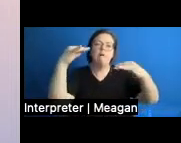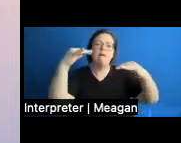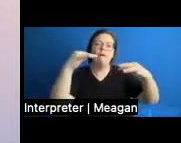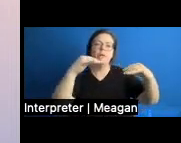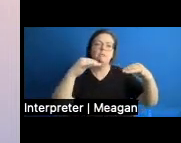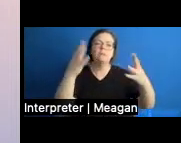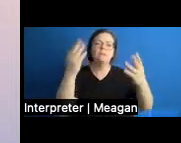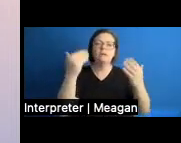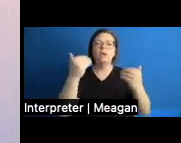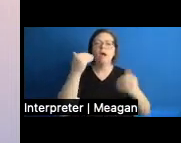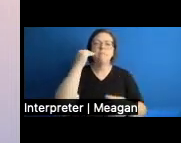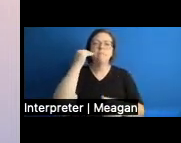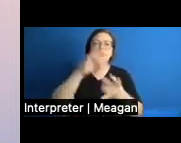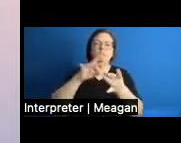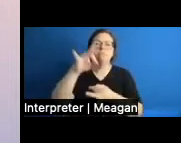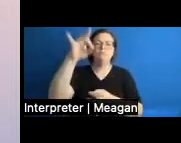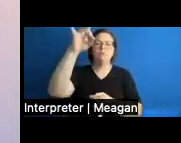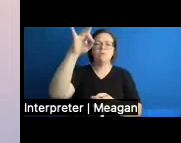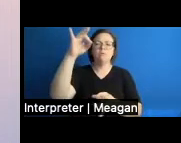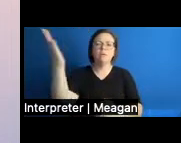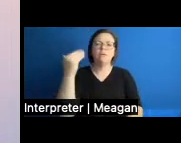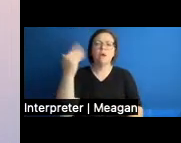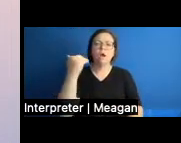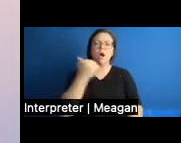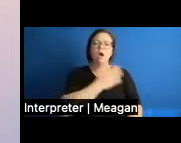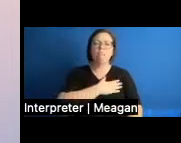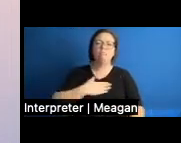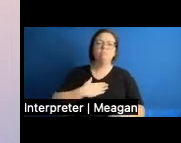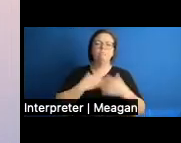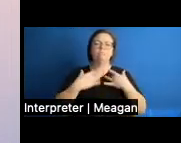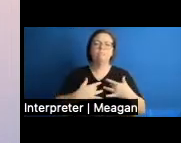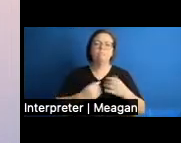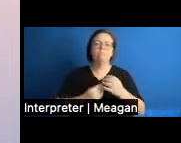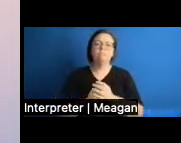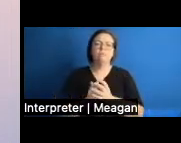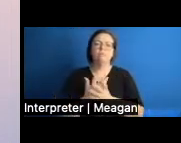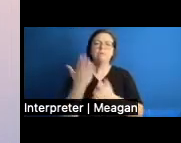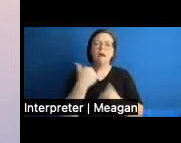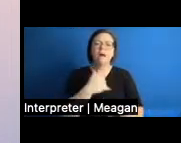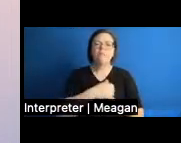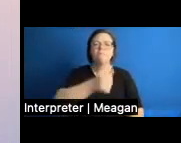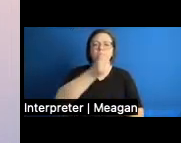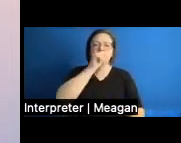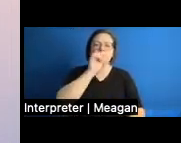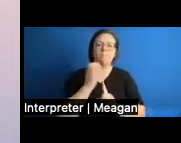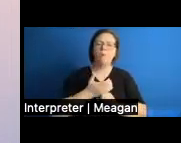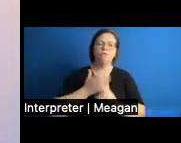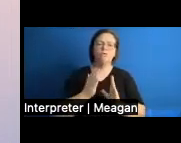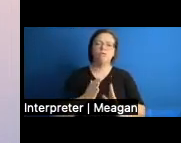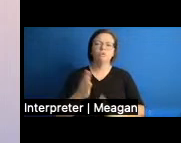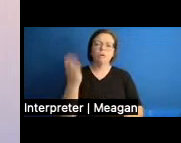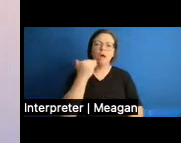Come familiar spirit. Come bare chested in the weeds, come private imposter, come hidden ballast,